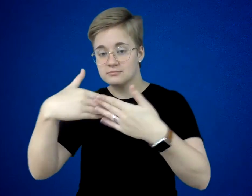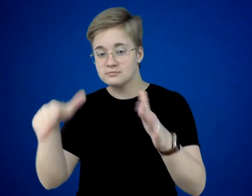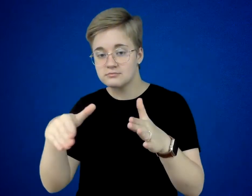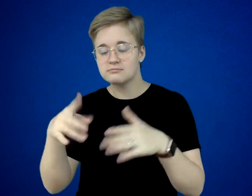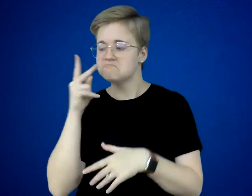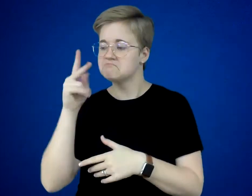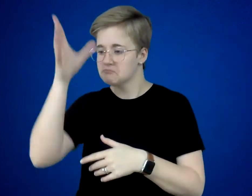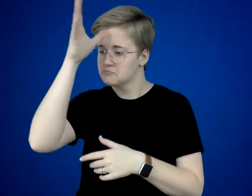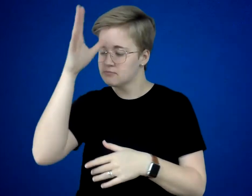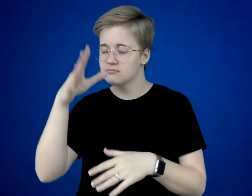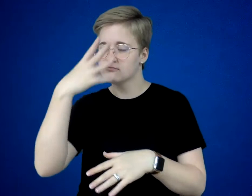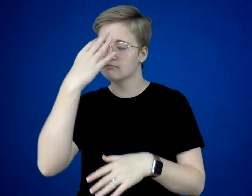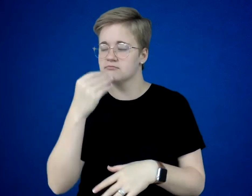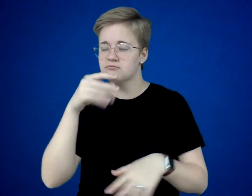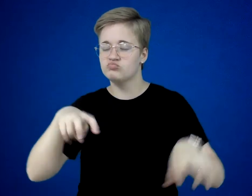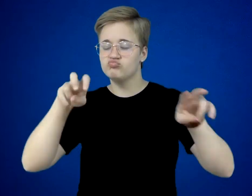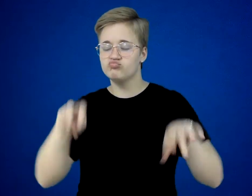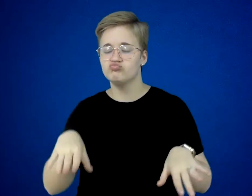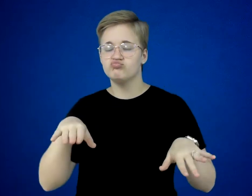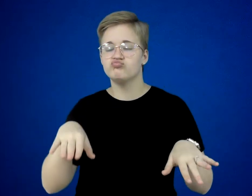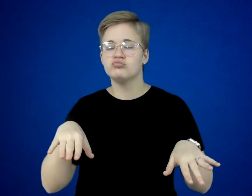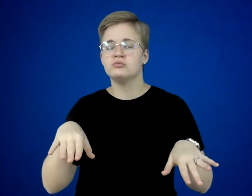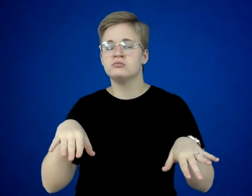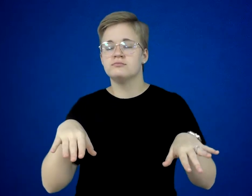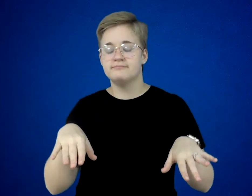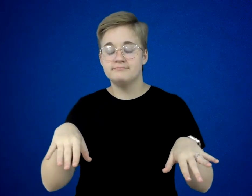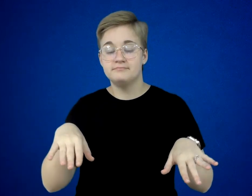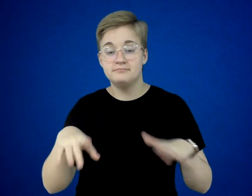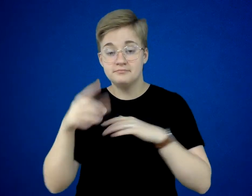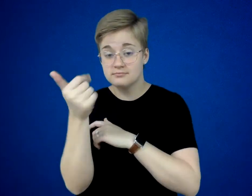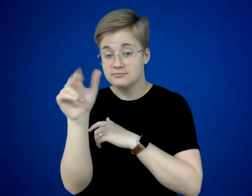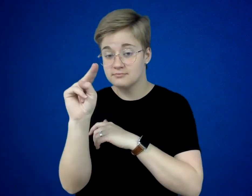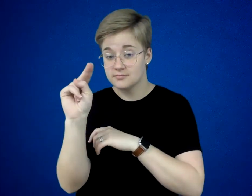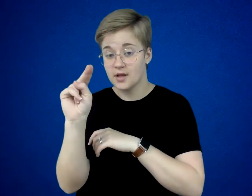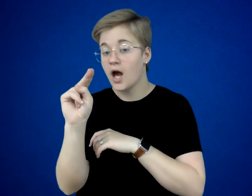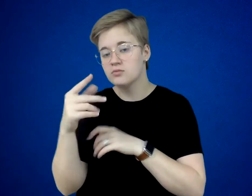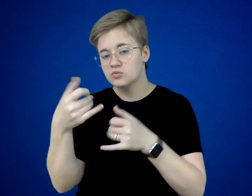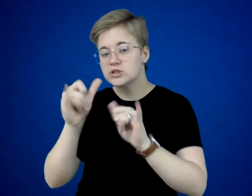The gun case was still locked, and the bag of meat was gone. He wouldn’t be able to feed the